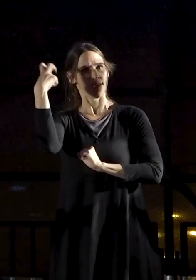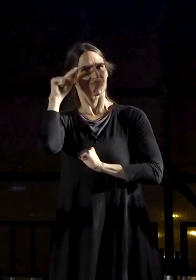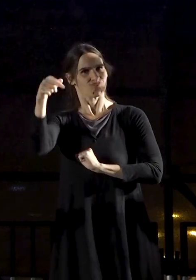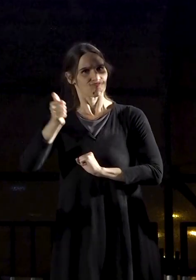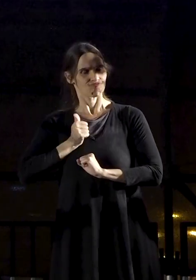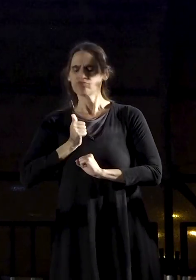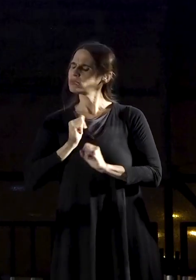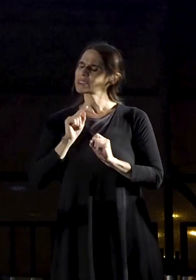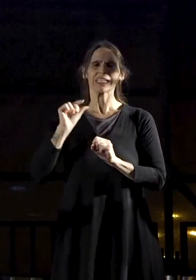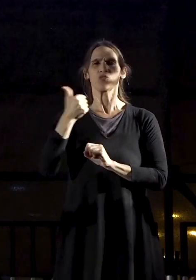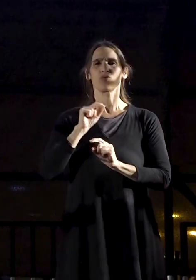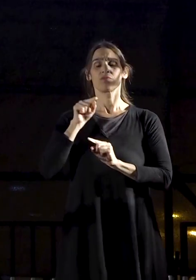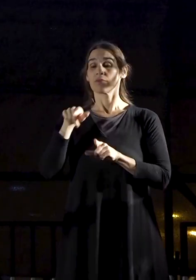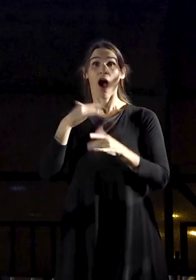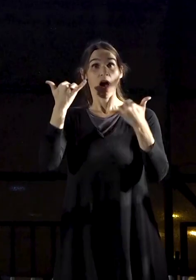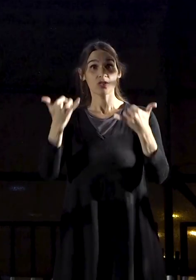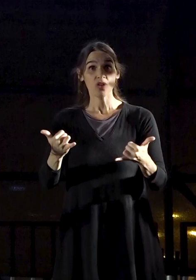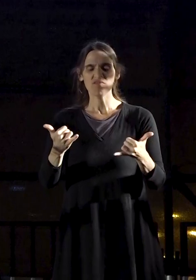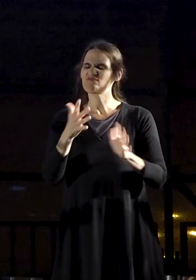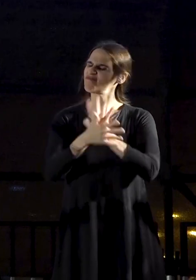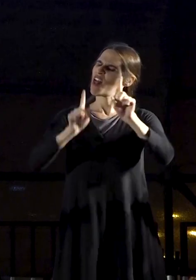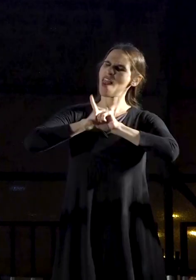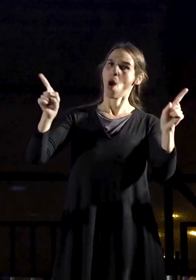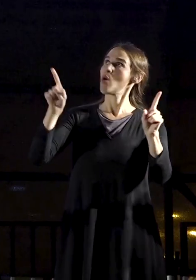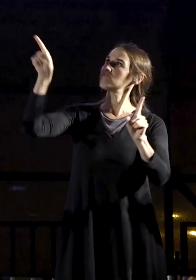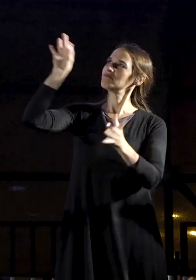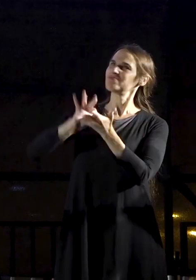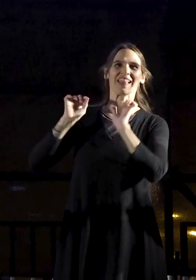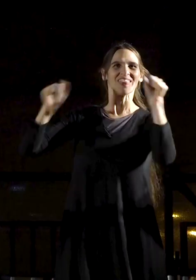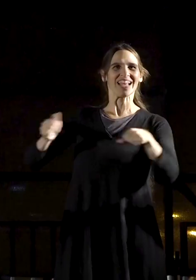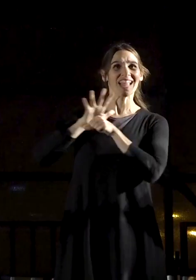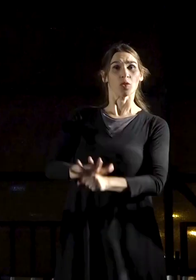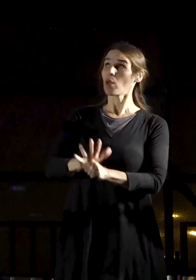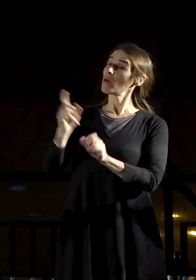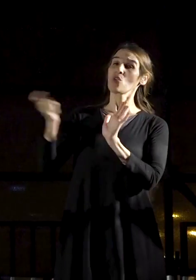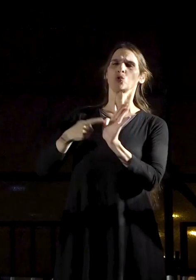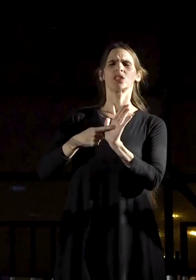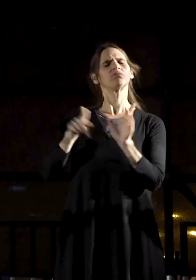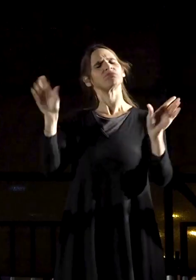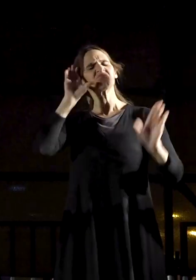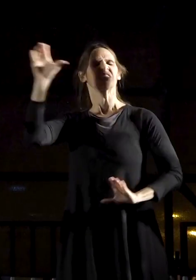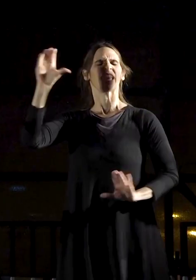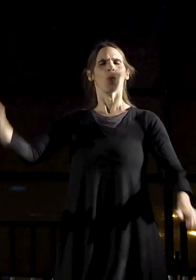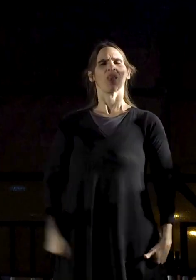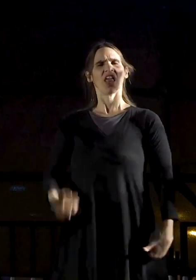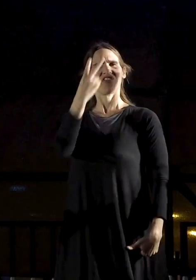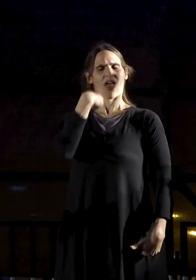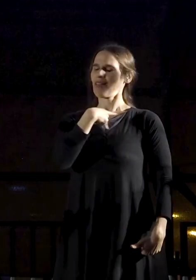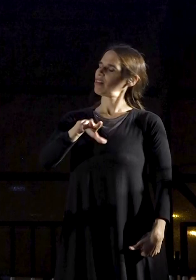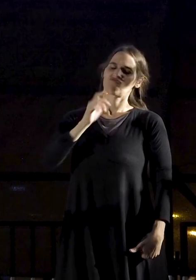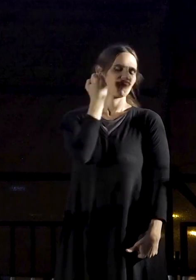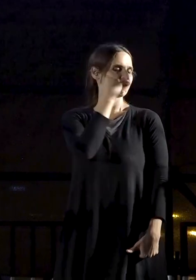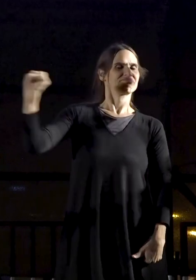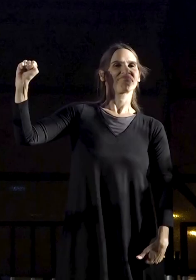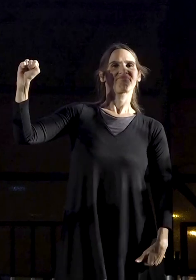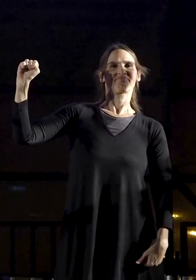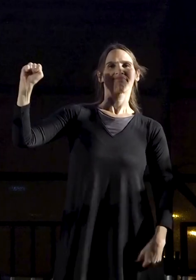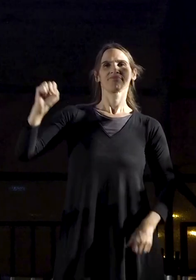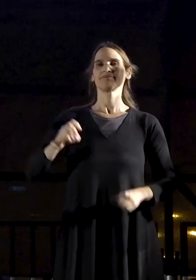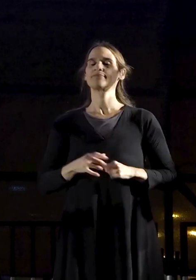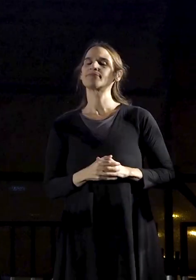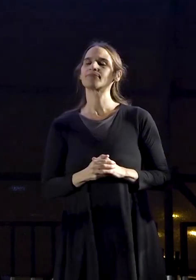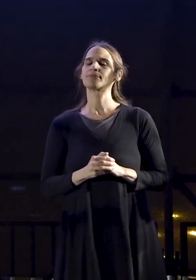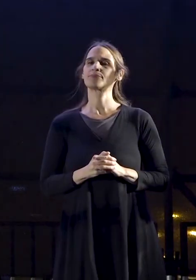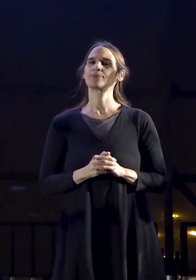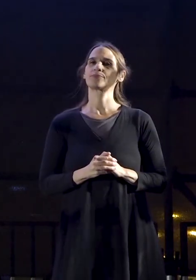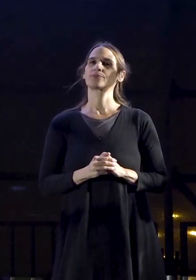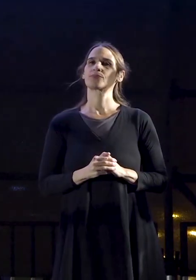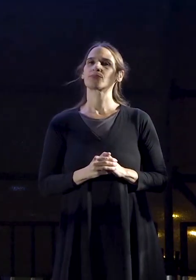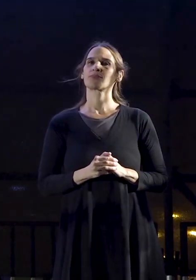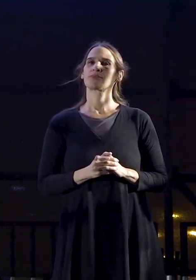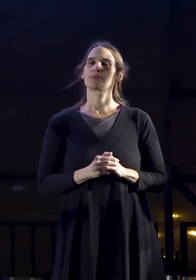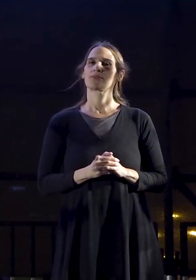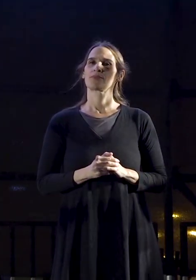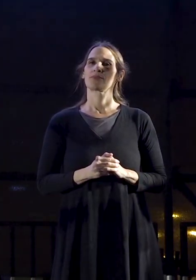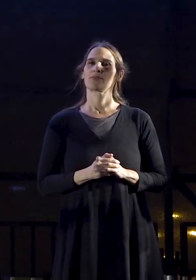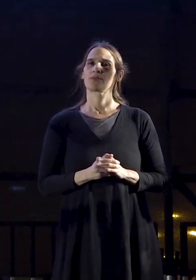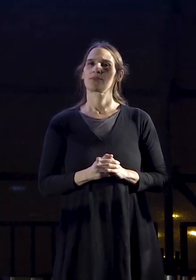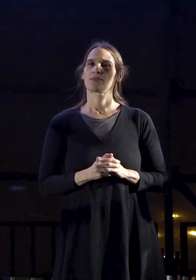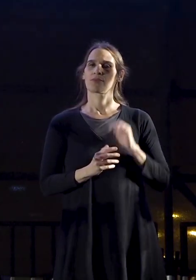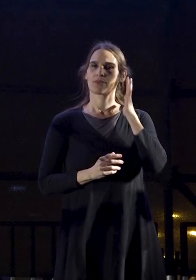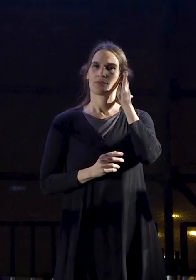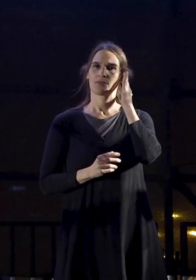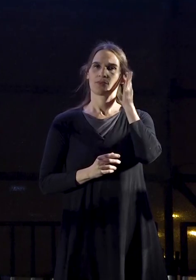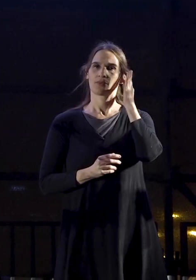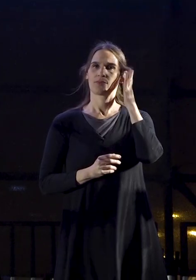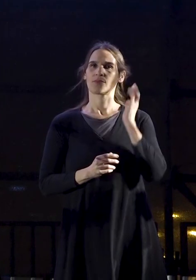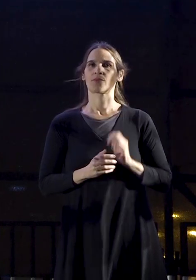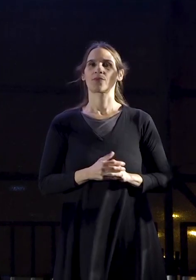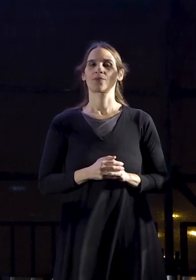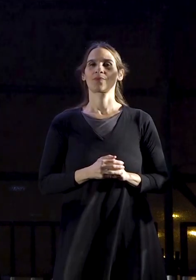Today, they are the first to say "No!" when the dictators demand blind obedience.